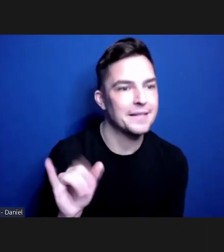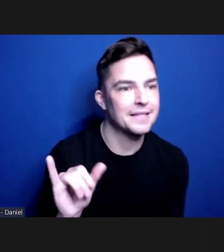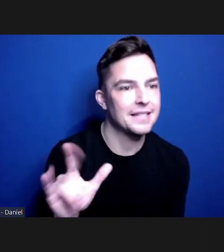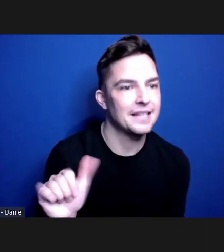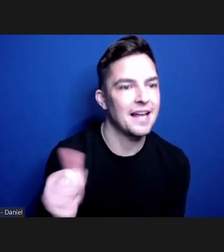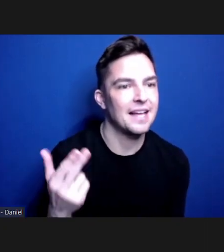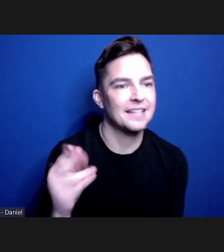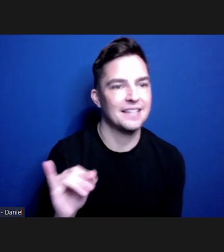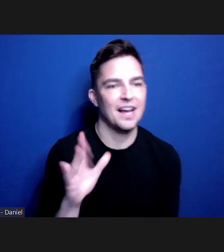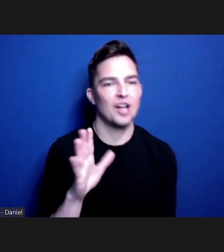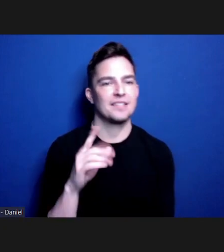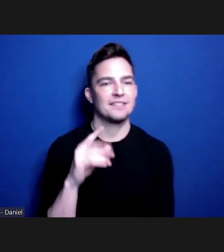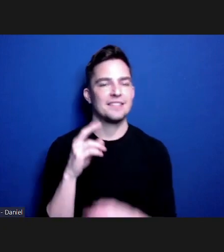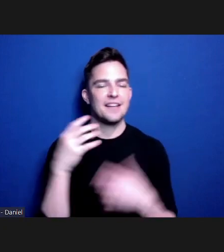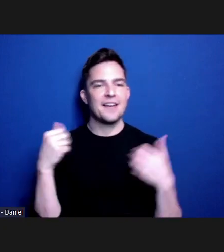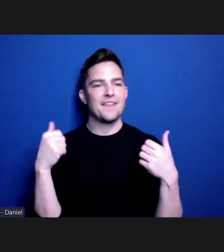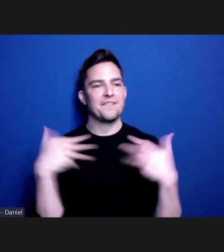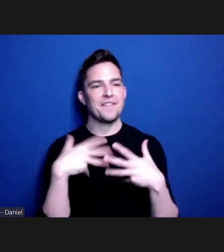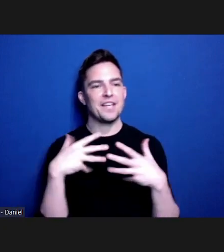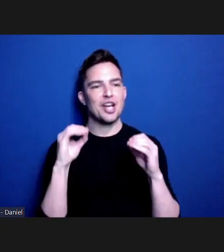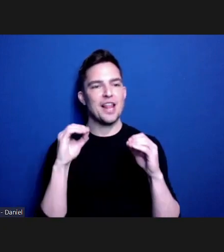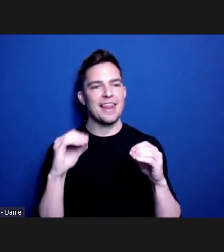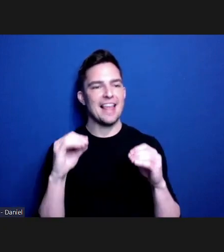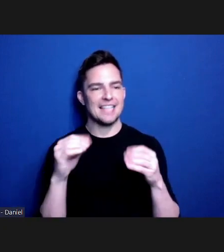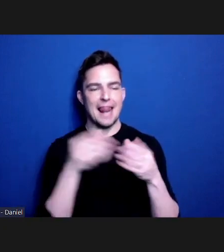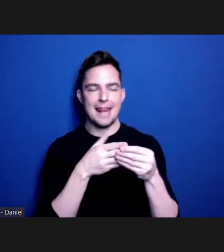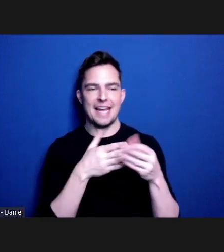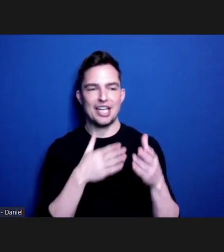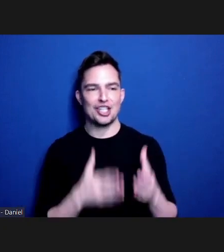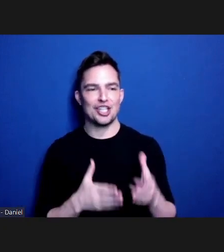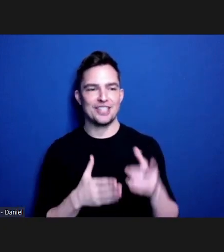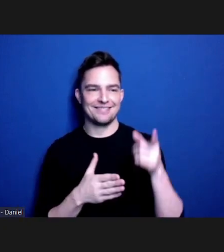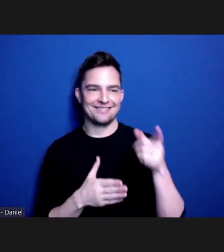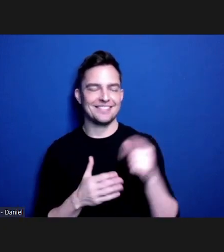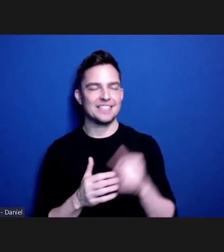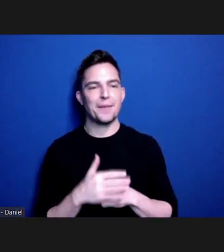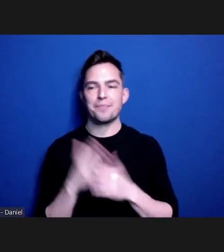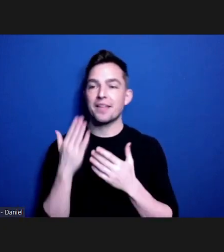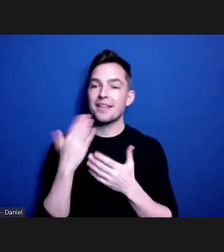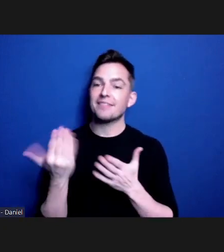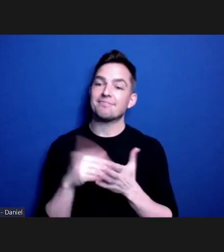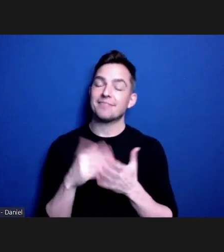I'm dead. OK. So thank you so much, everybody.